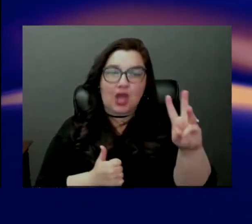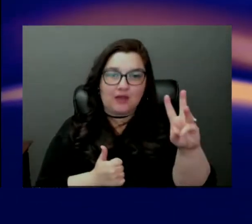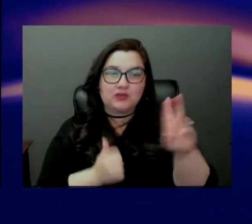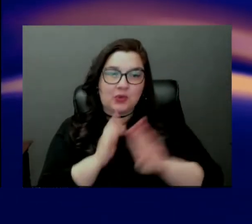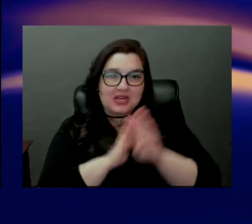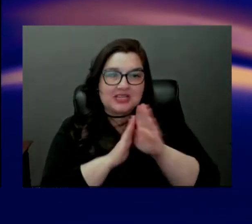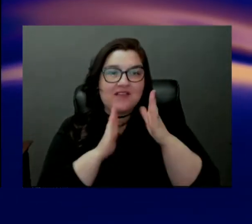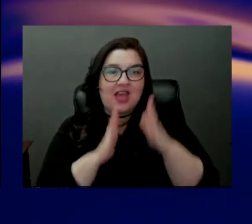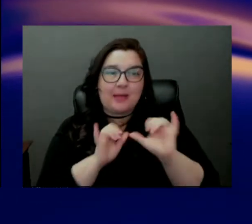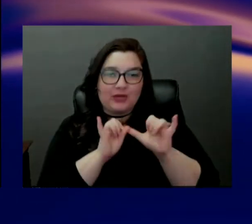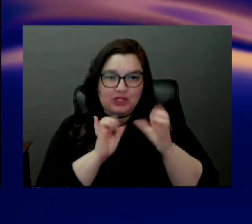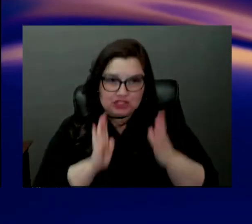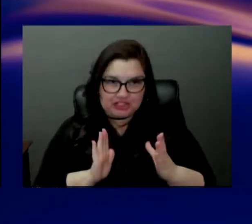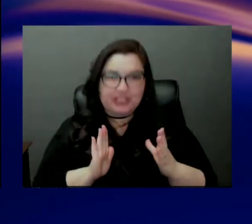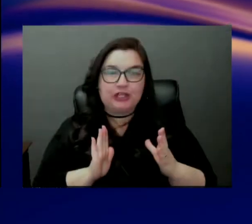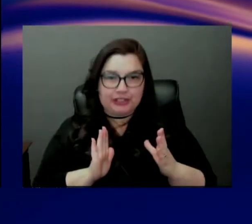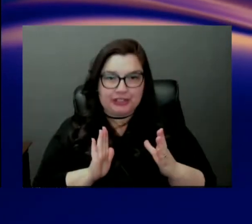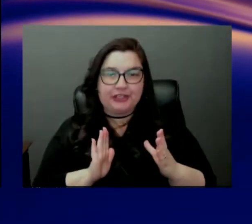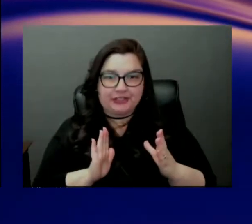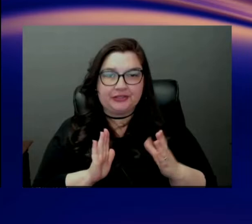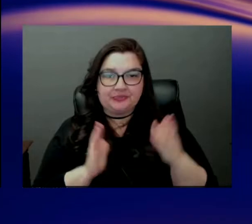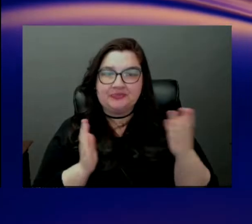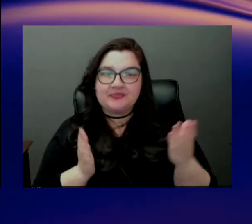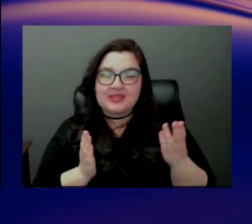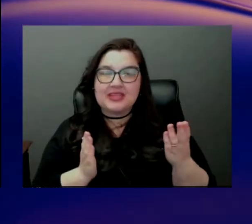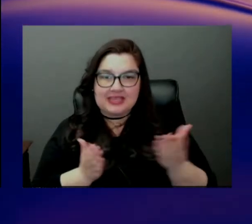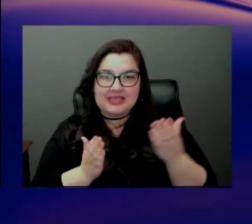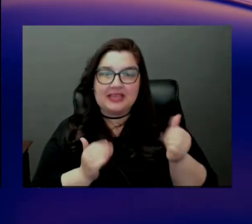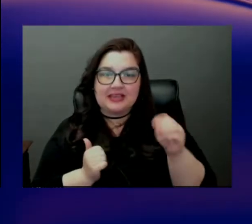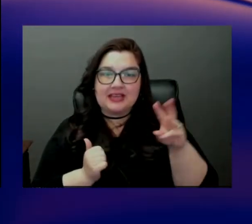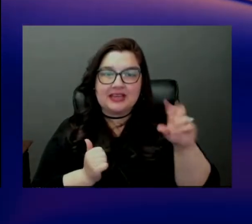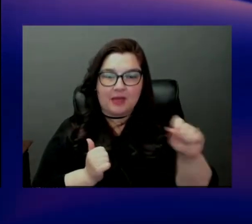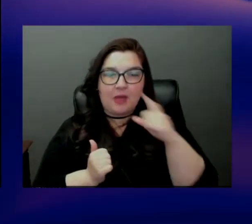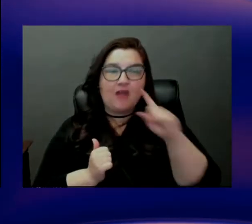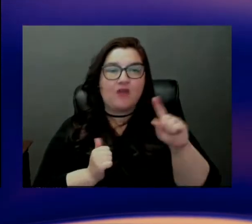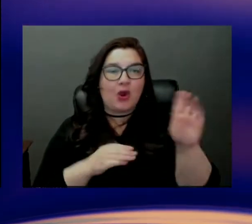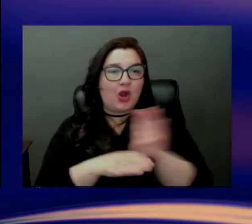in the EC2 enterprise organization, as Paul mentioned.